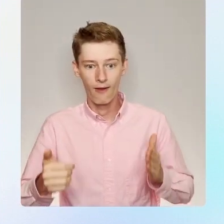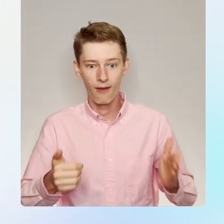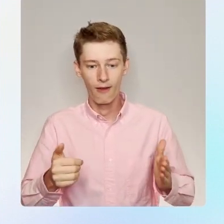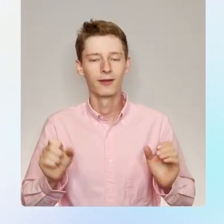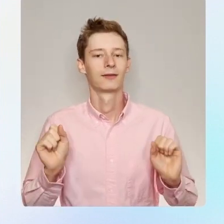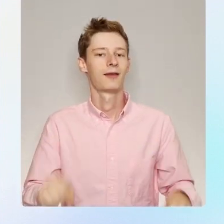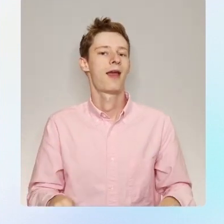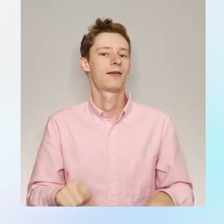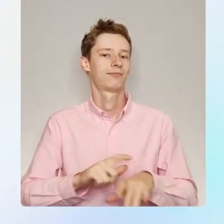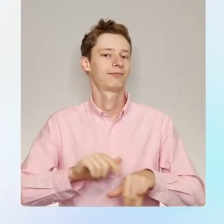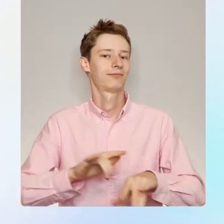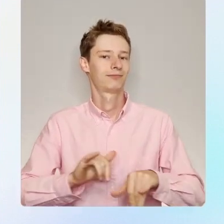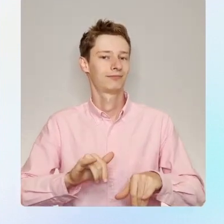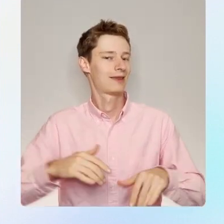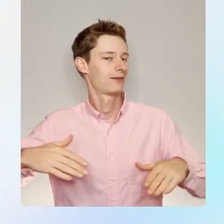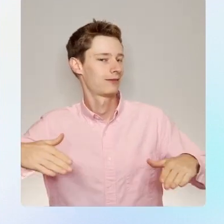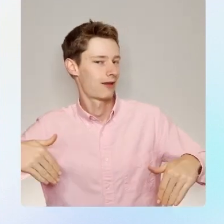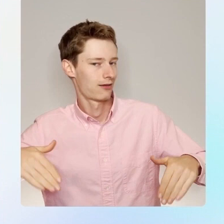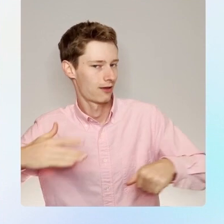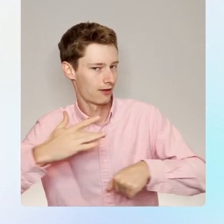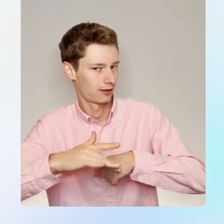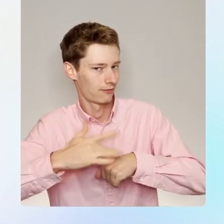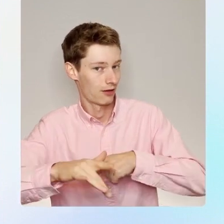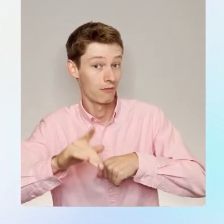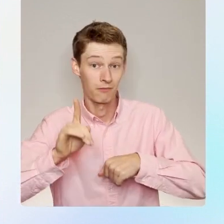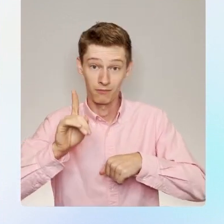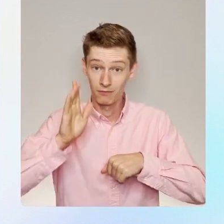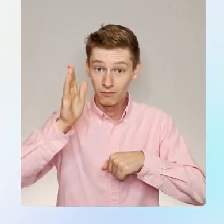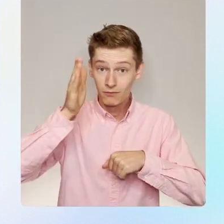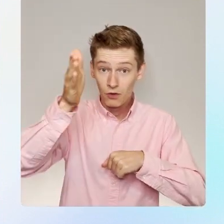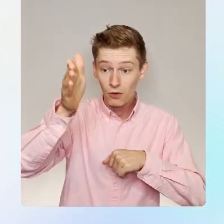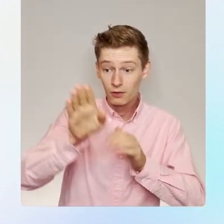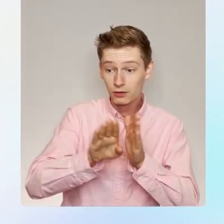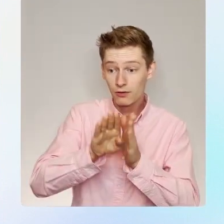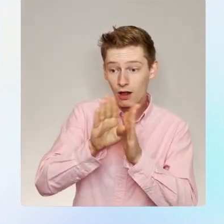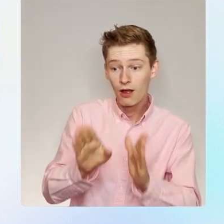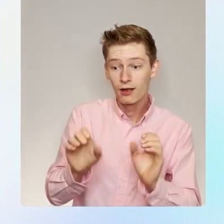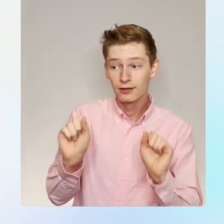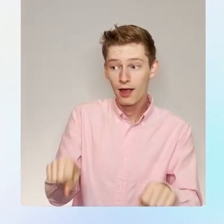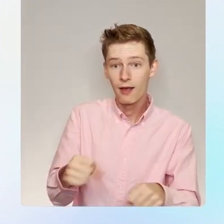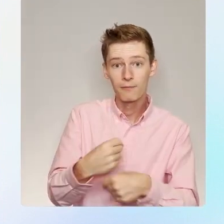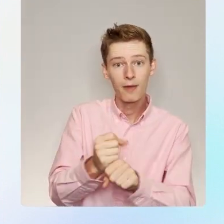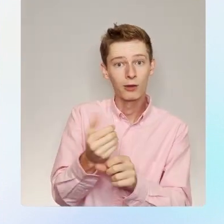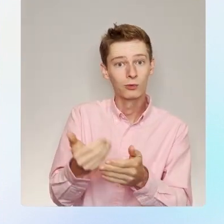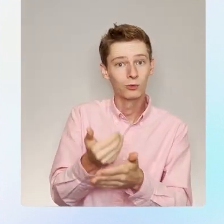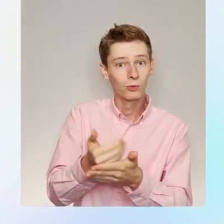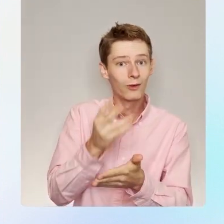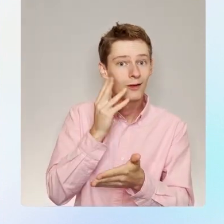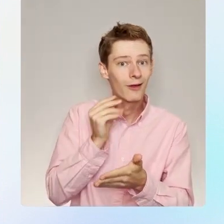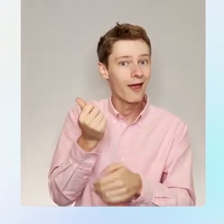While not available yet, this means that in the future, developers will be able to build new experiences using any combination